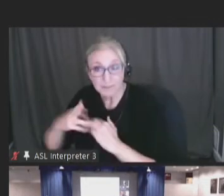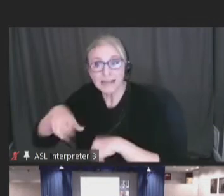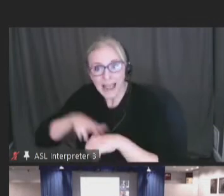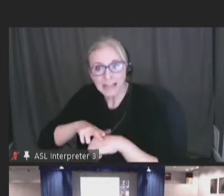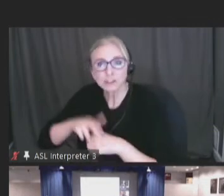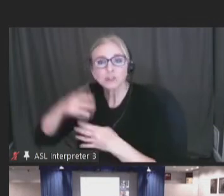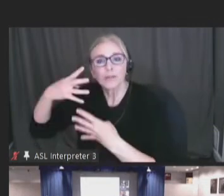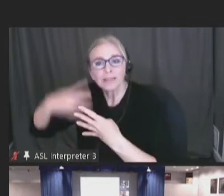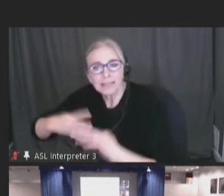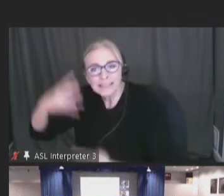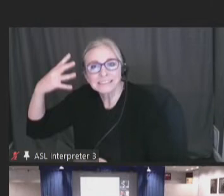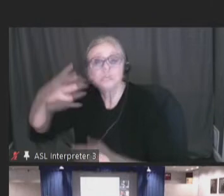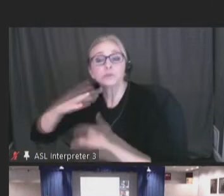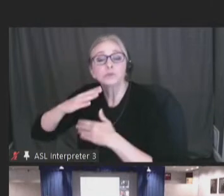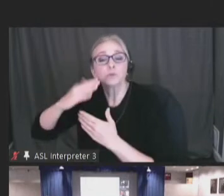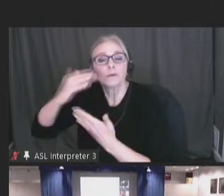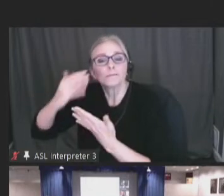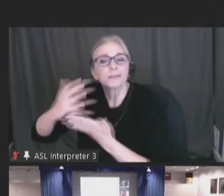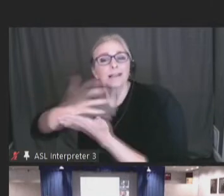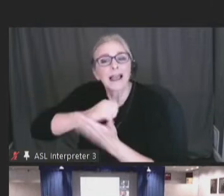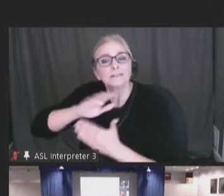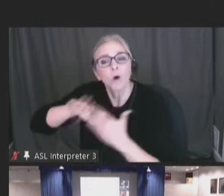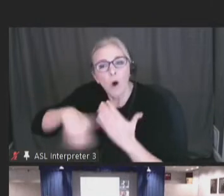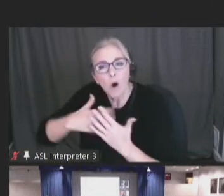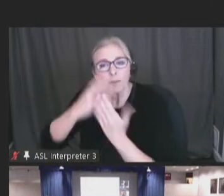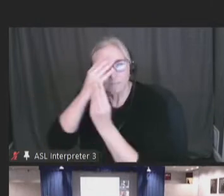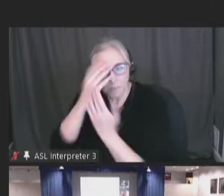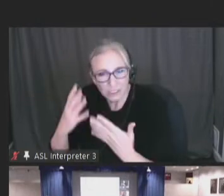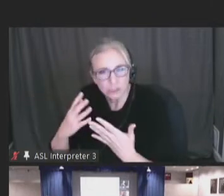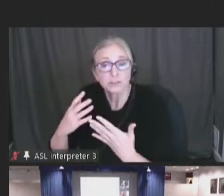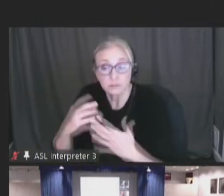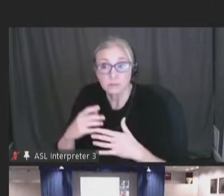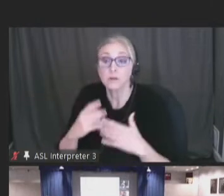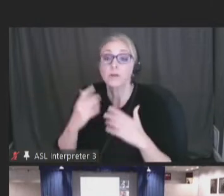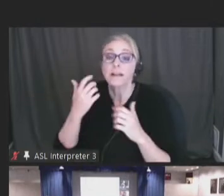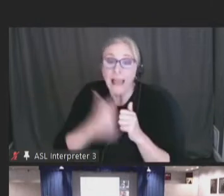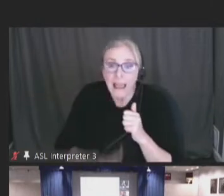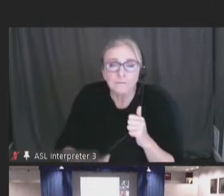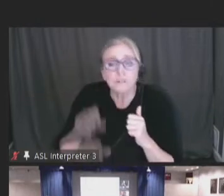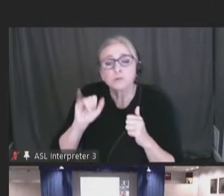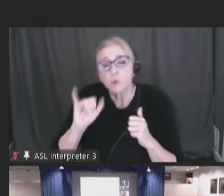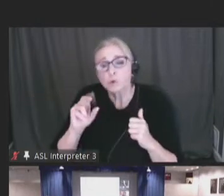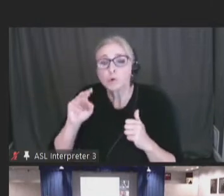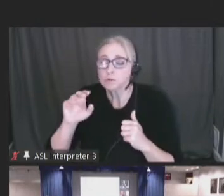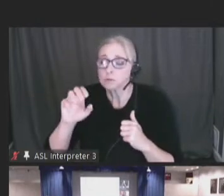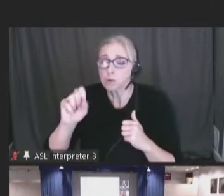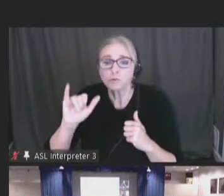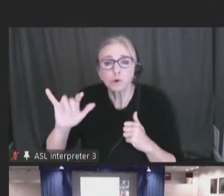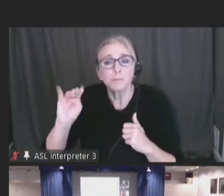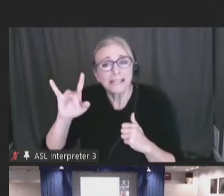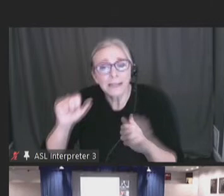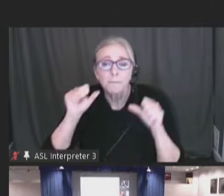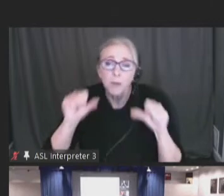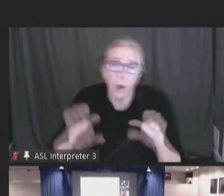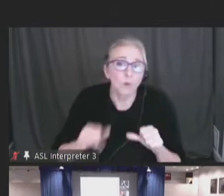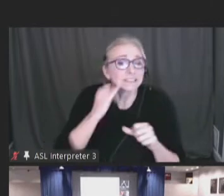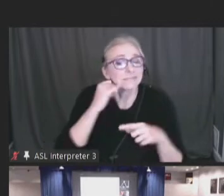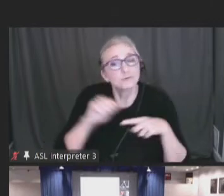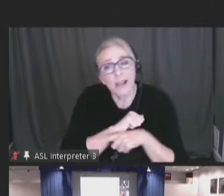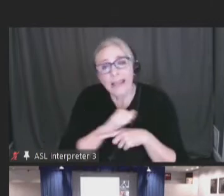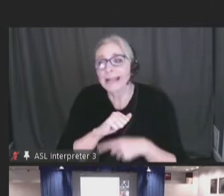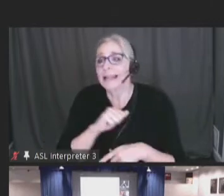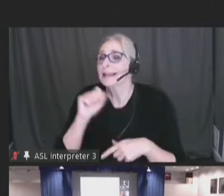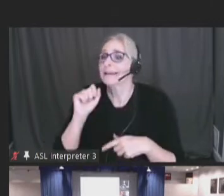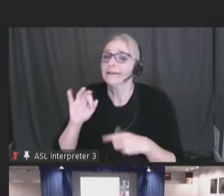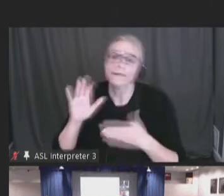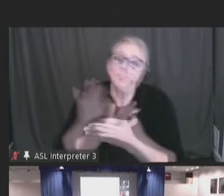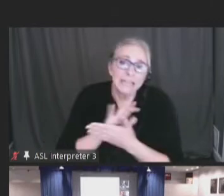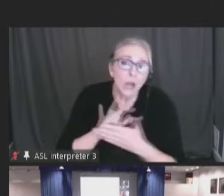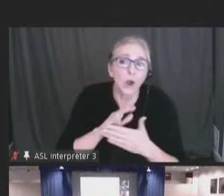to collect information. So, every social media post, if it was a training, a video, a song,